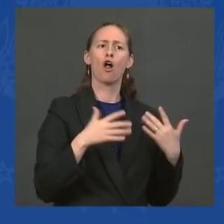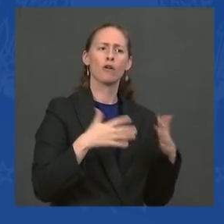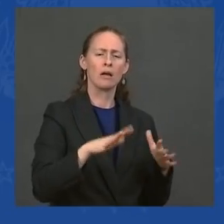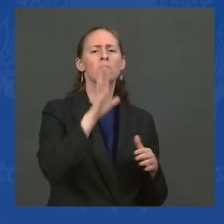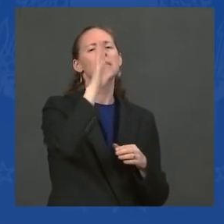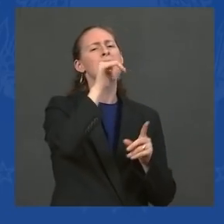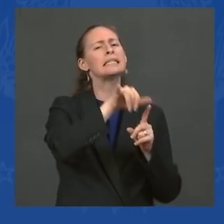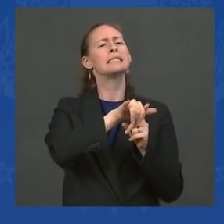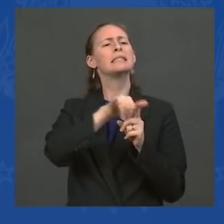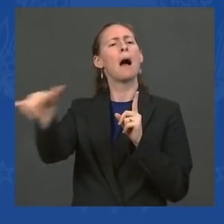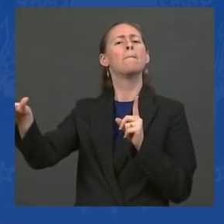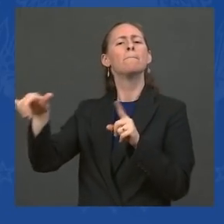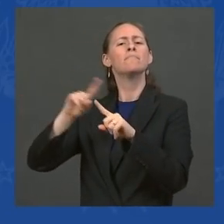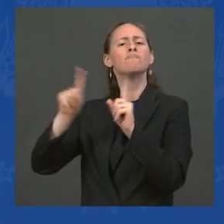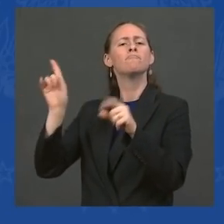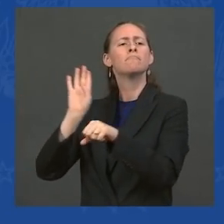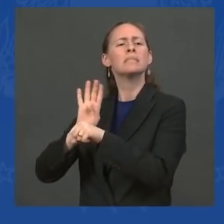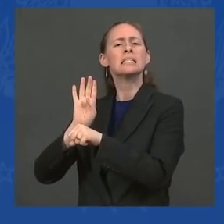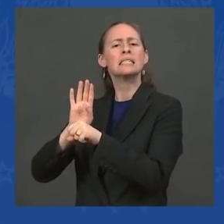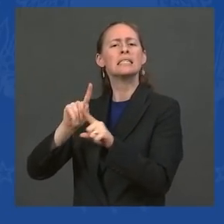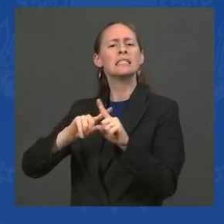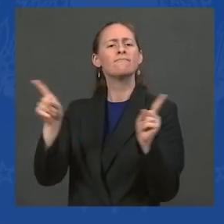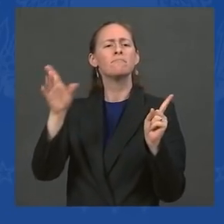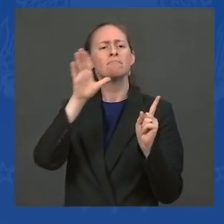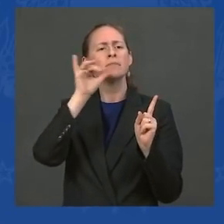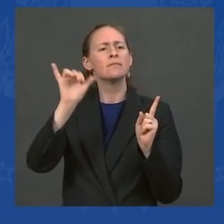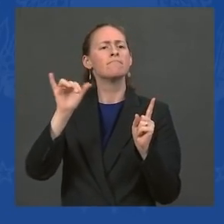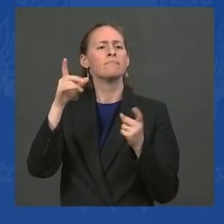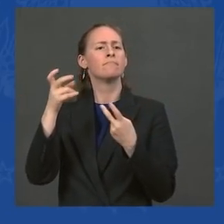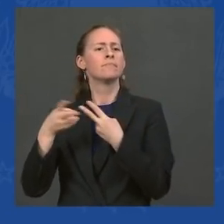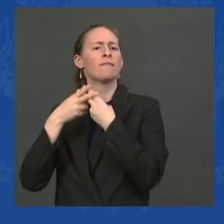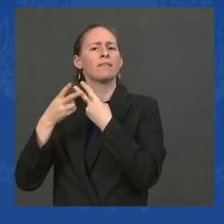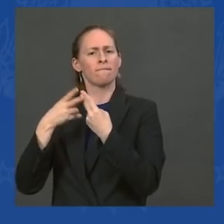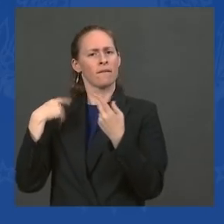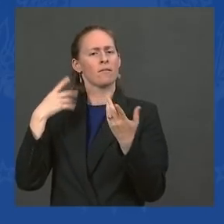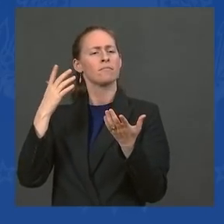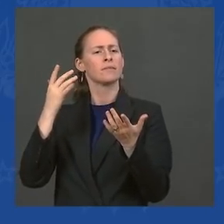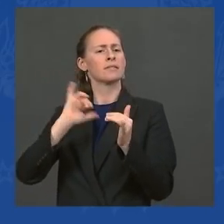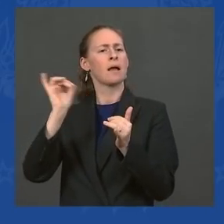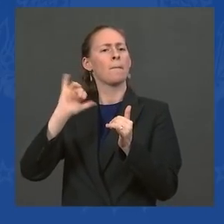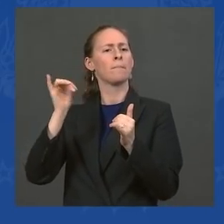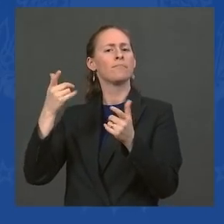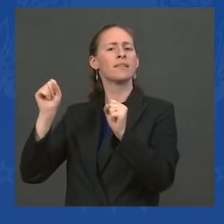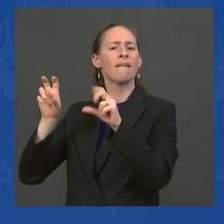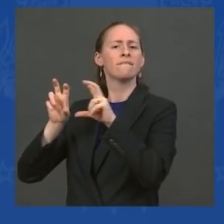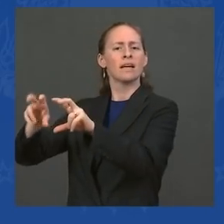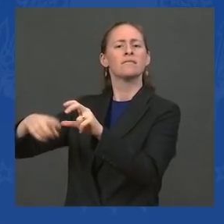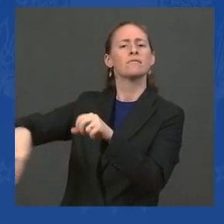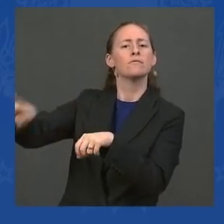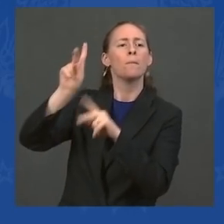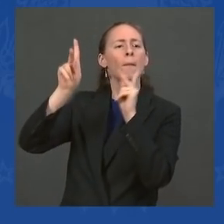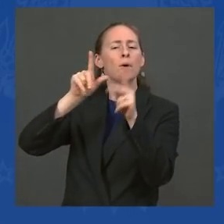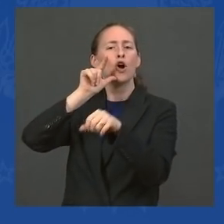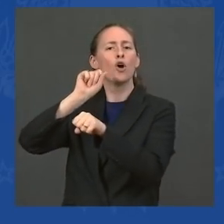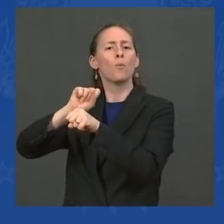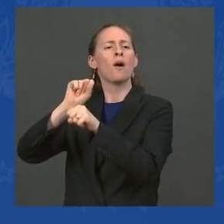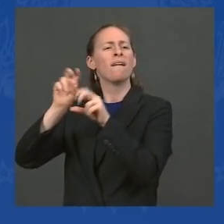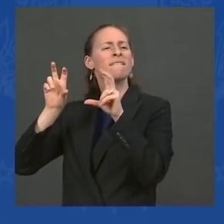if they have an onsite facility, to take of their workers' children when they show up. So you go to work with your child